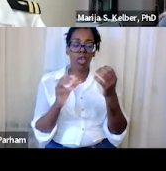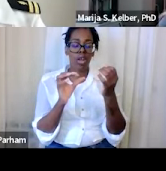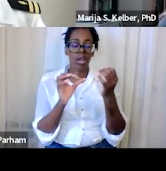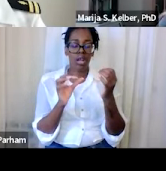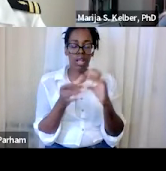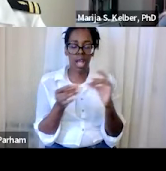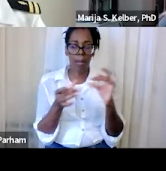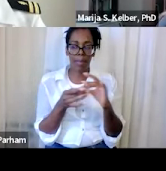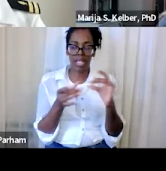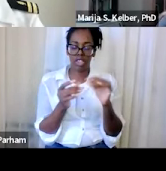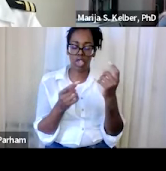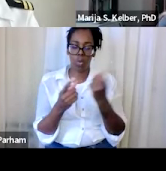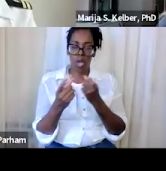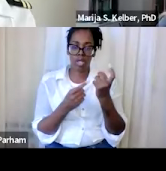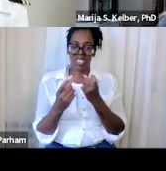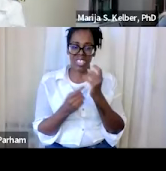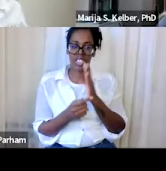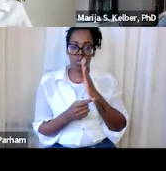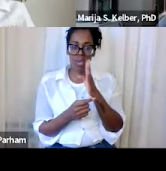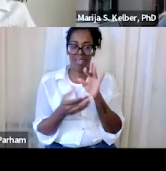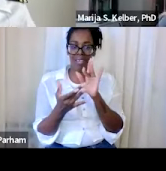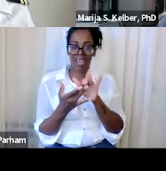the GAINS Center's direct contact is here on the website.